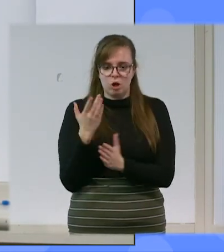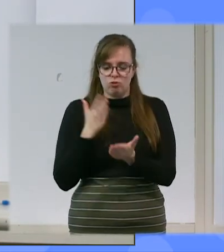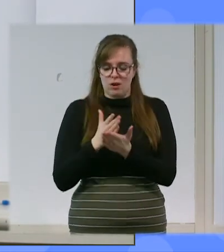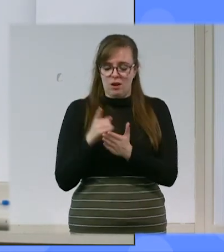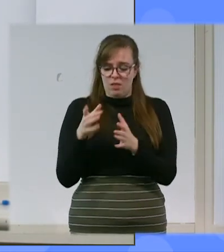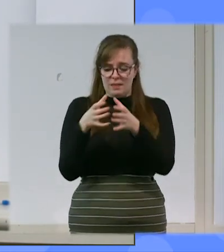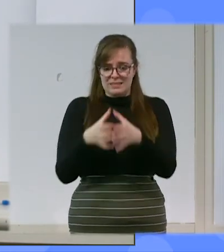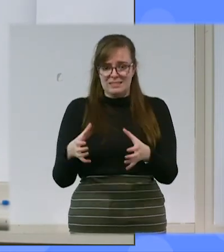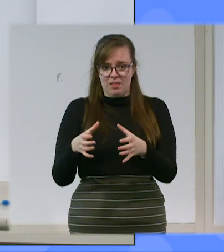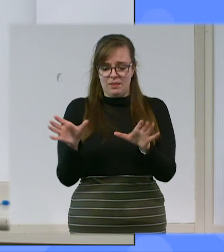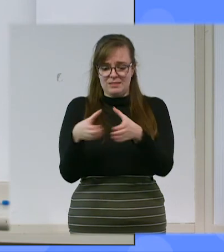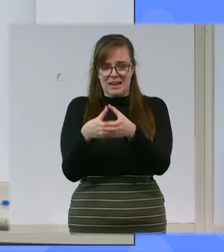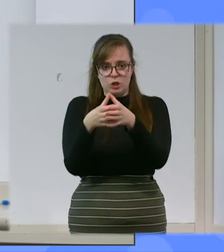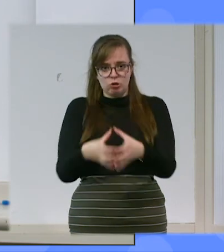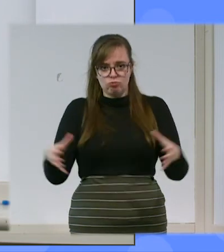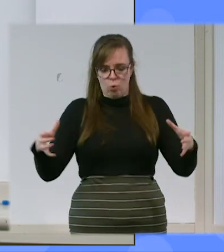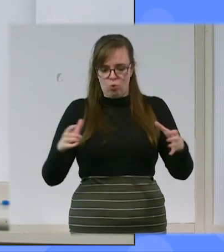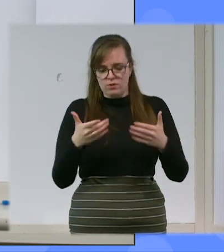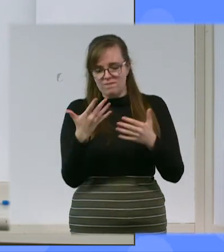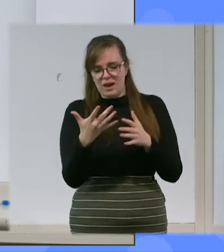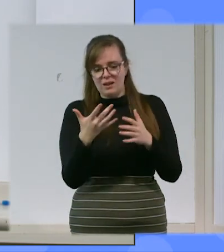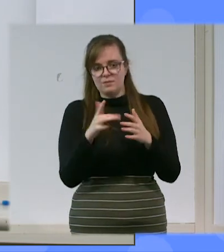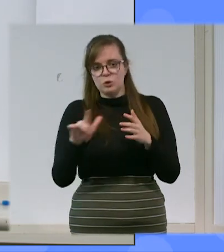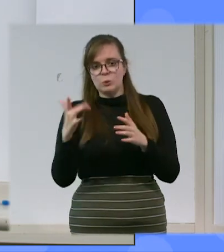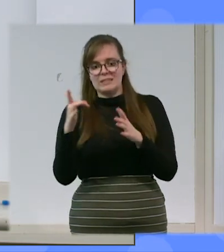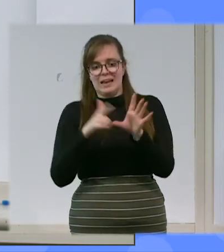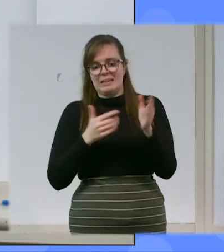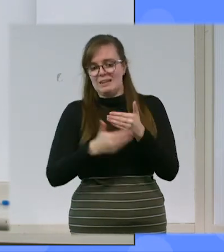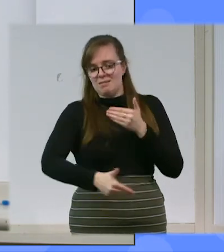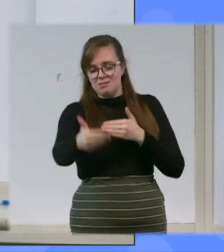that we will have in the next five to ten years fair what for me means a